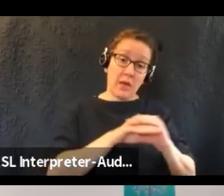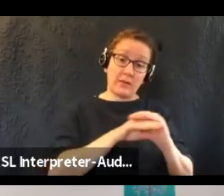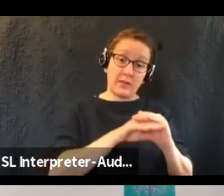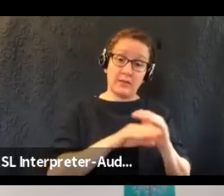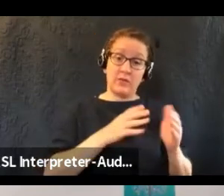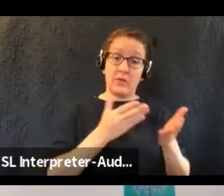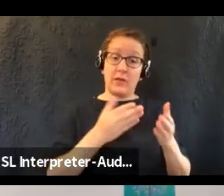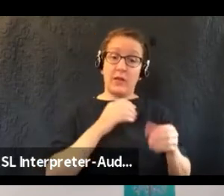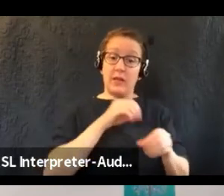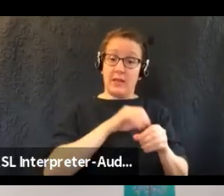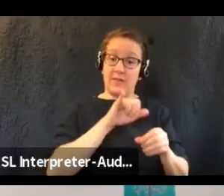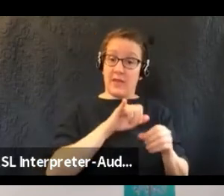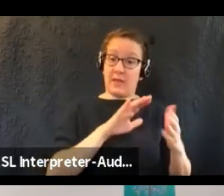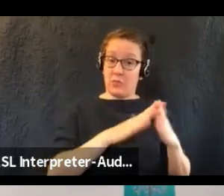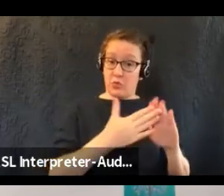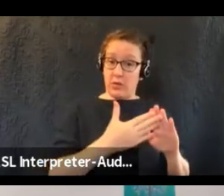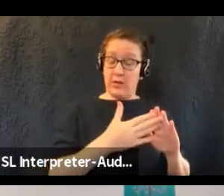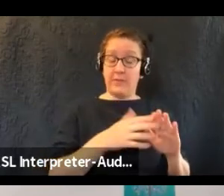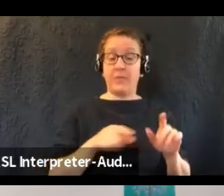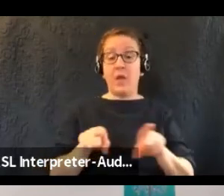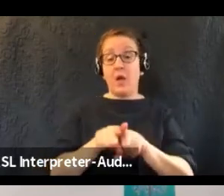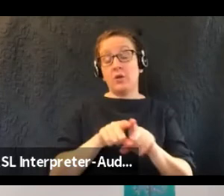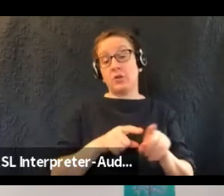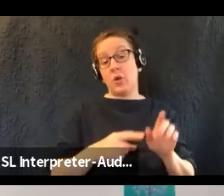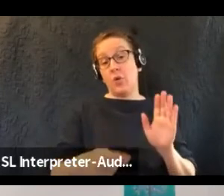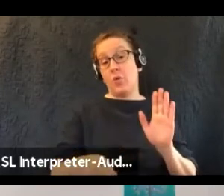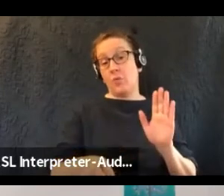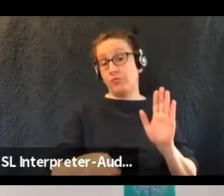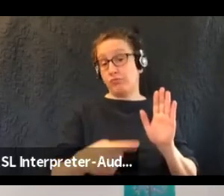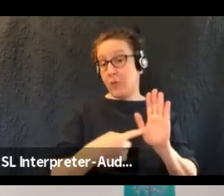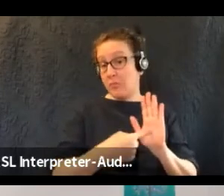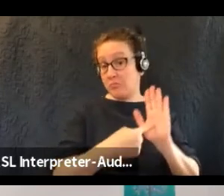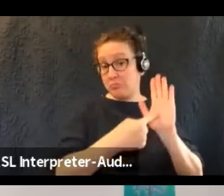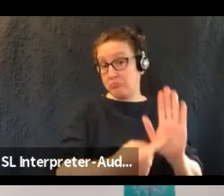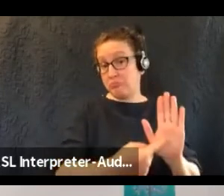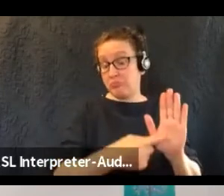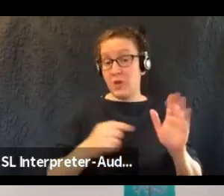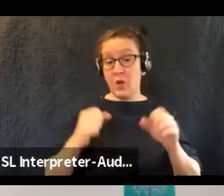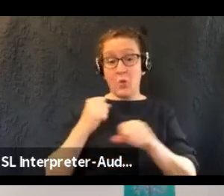I would also point to the work of my fellow panelists, Disability Support Services at